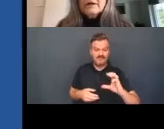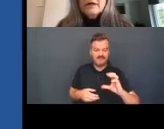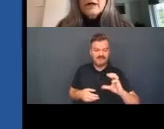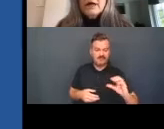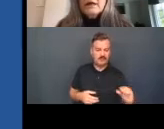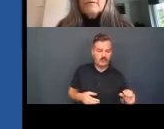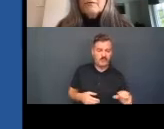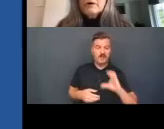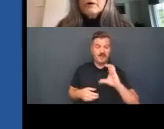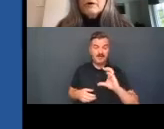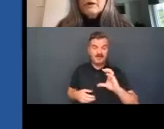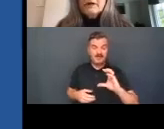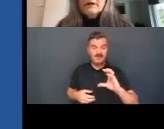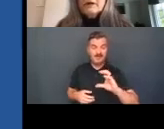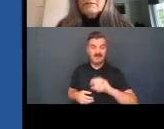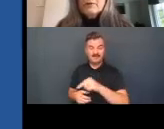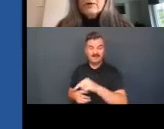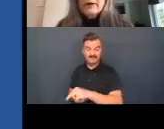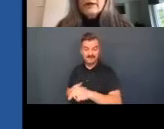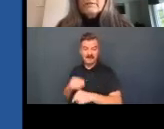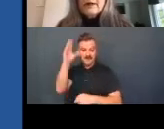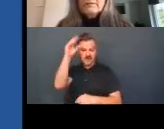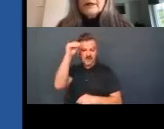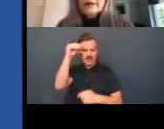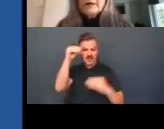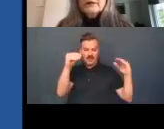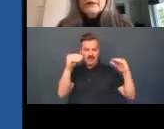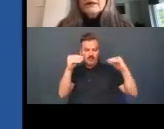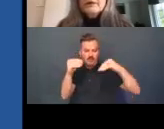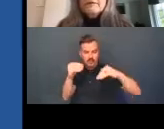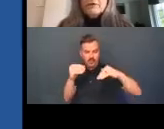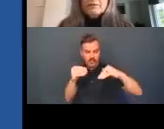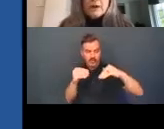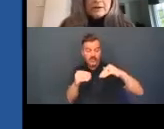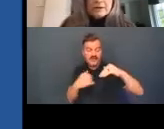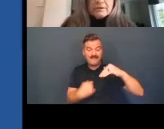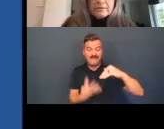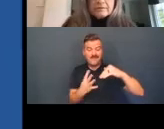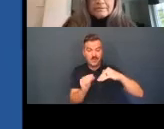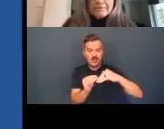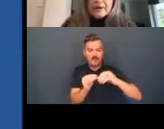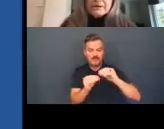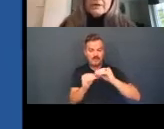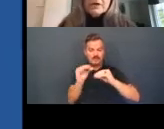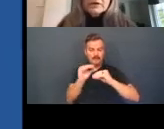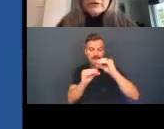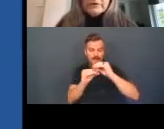16:11:16 And the fourth is a boy at the bottom of the hill sitting on four blocks to cartoon